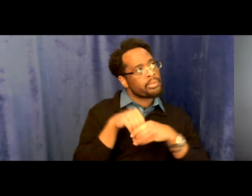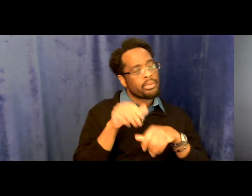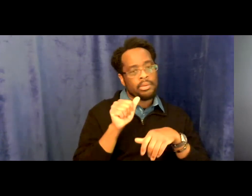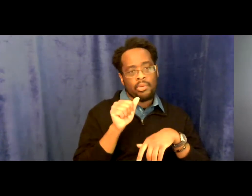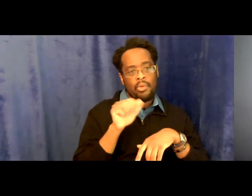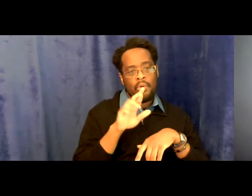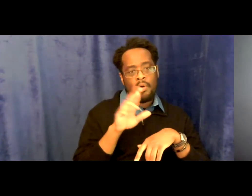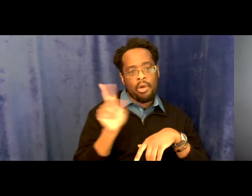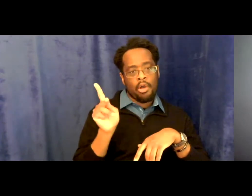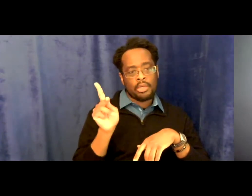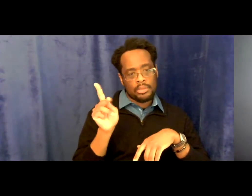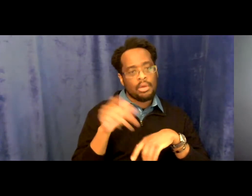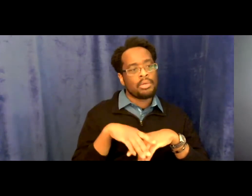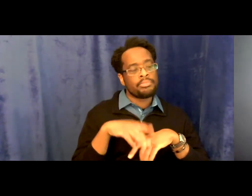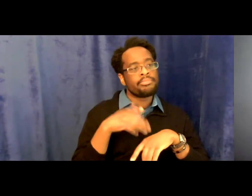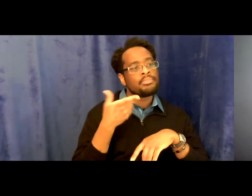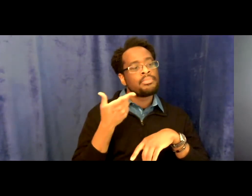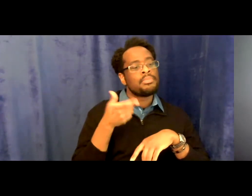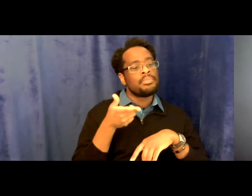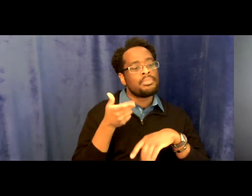there's a man in arkansas i think